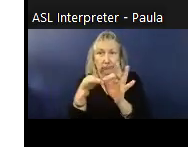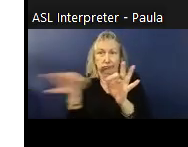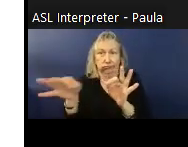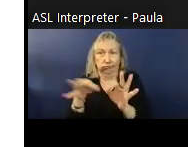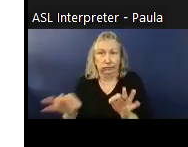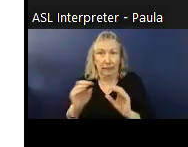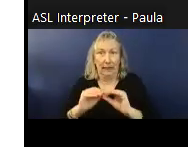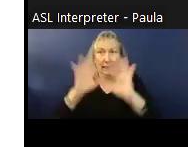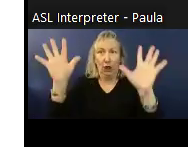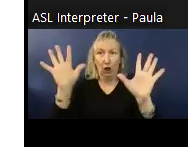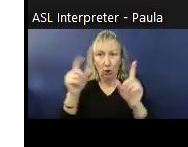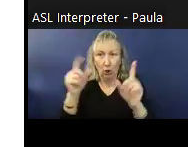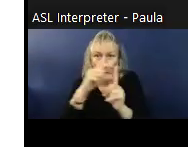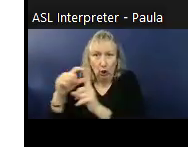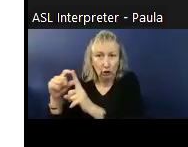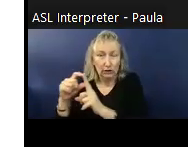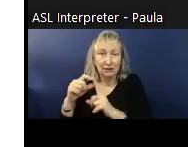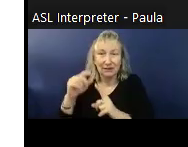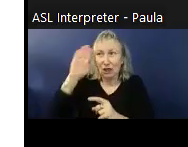knew there were some confusion.